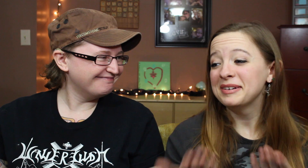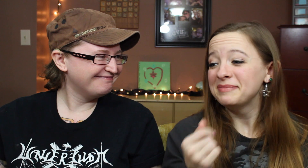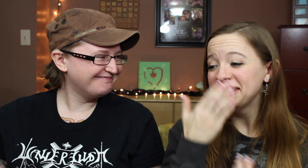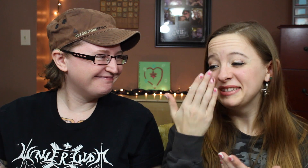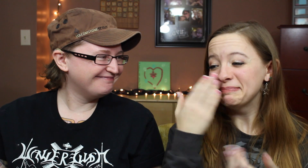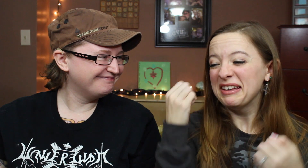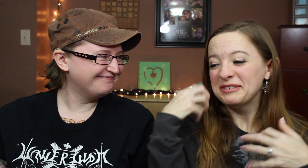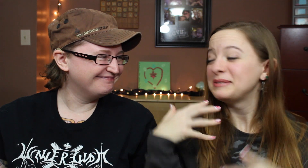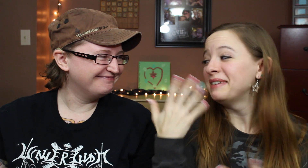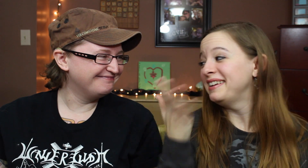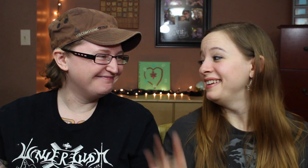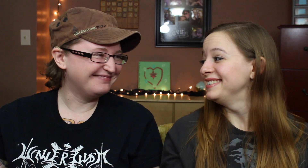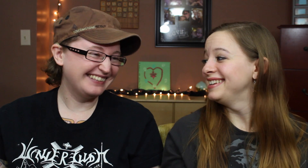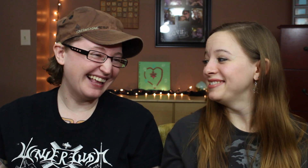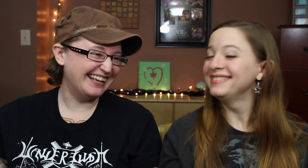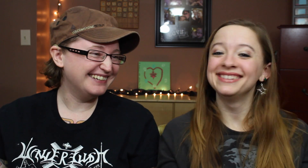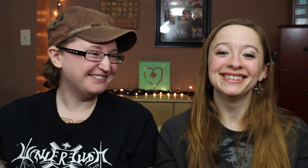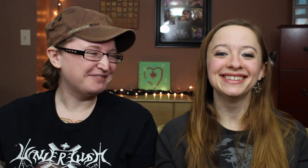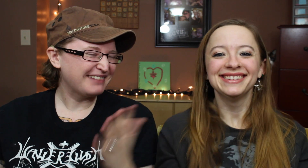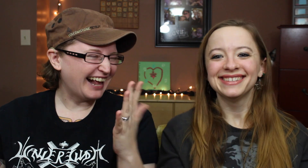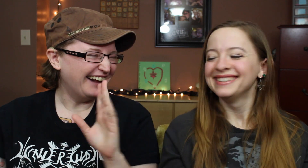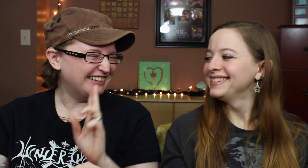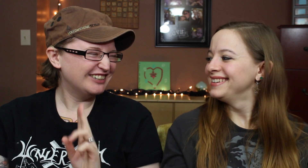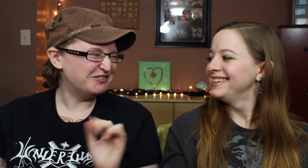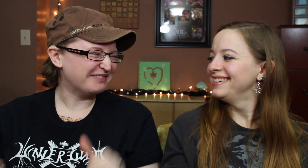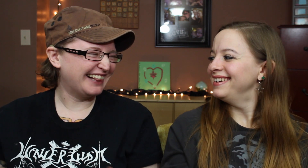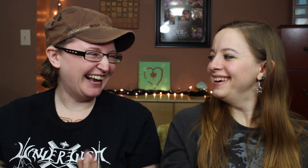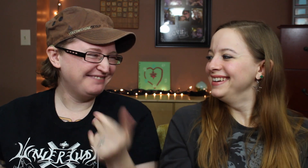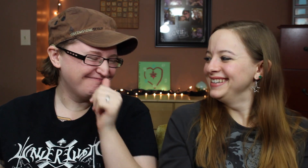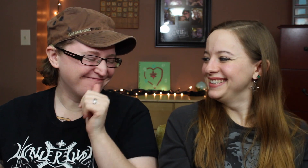Jill: Yeah you might be able to smell if they're sweaty. Jenna: Yeah